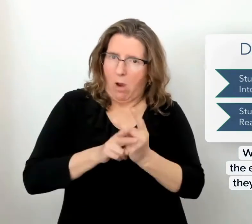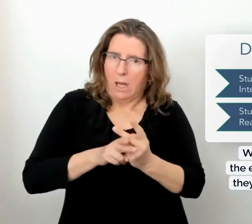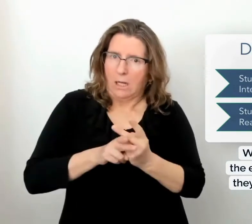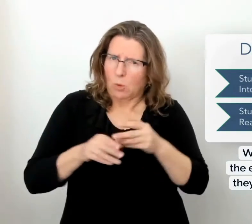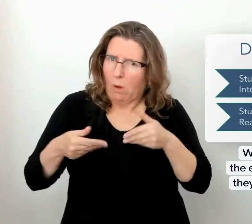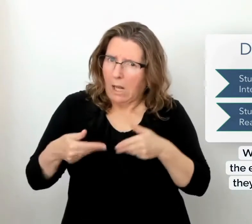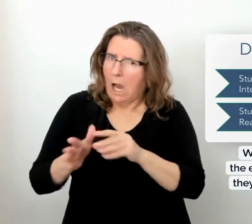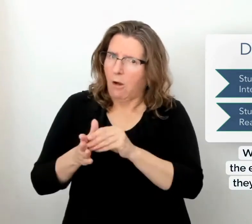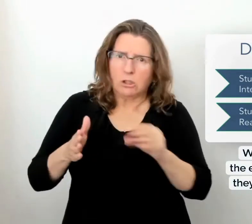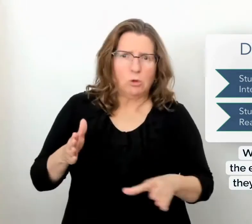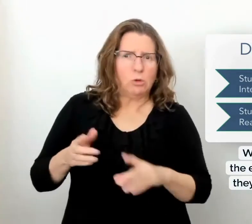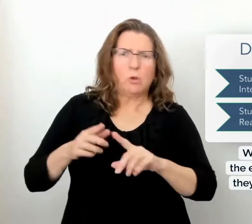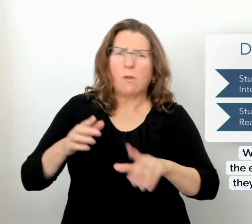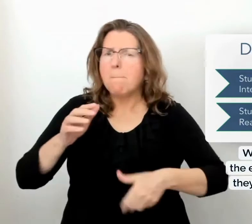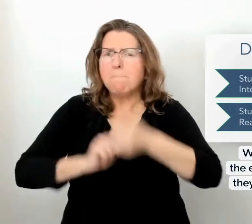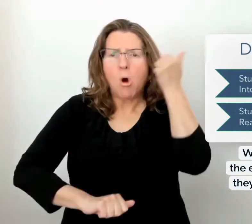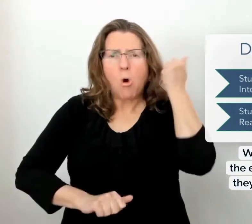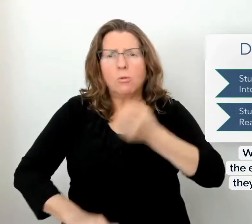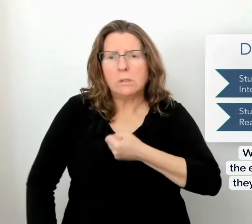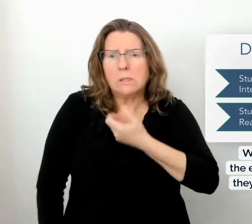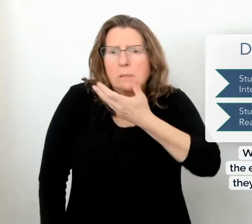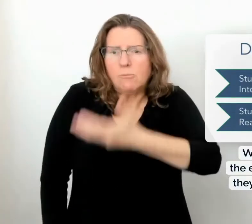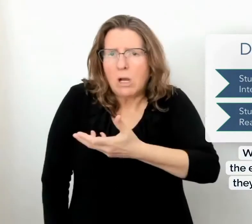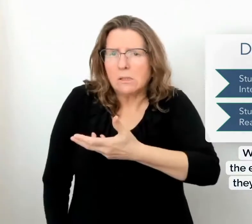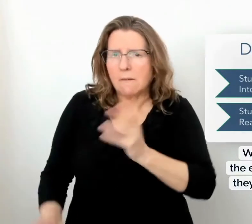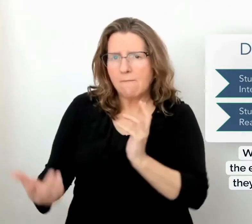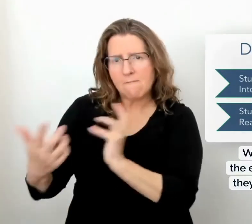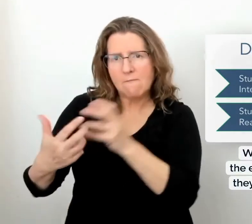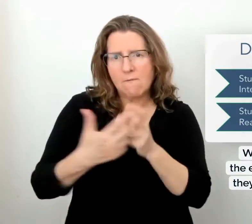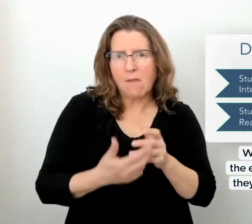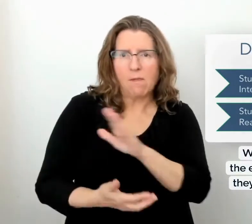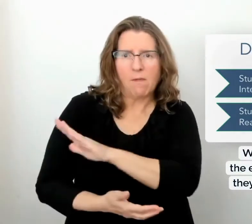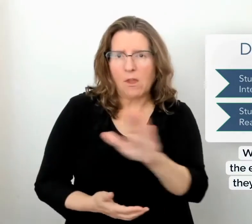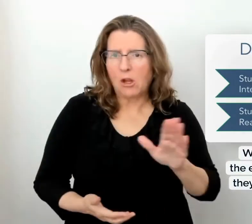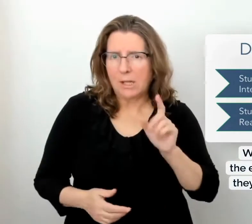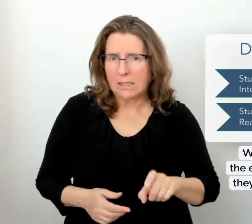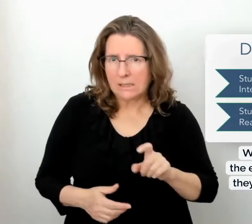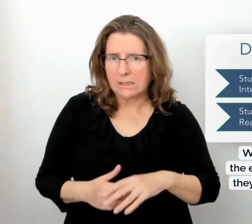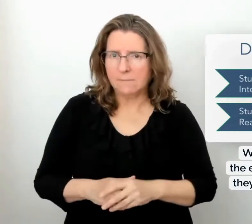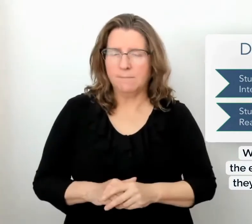In your design, you are looking for product options that allow students to express their full potential according to their needs.